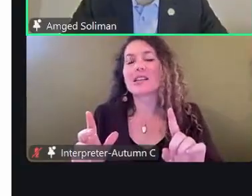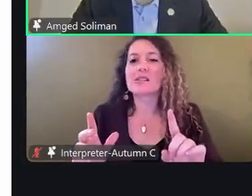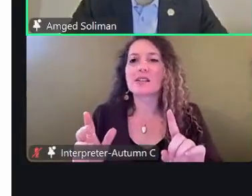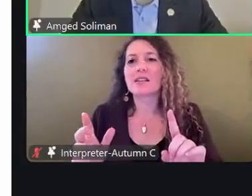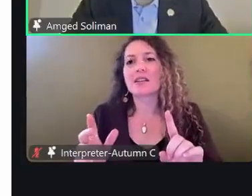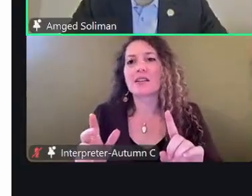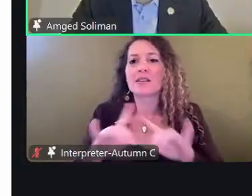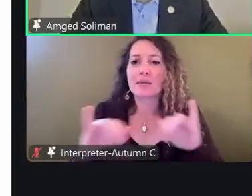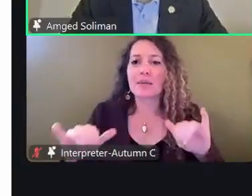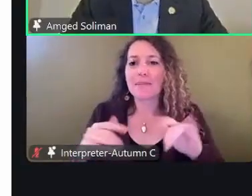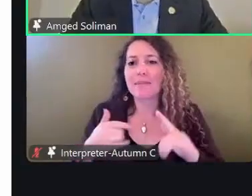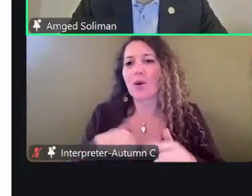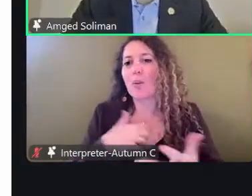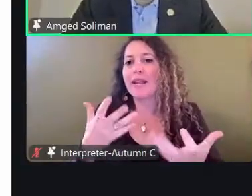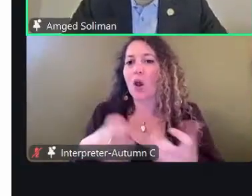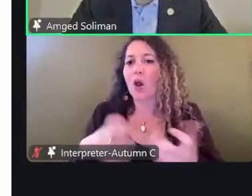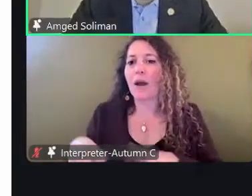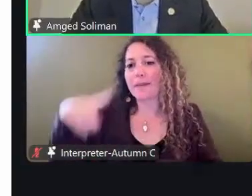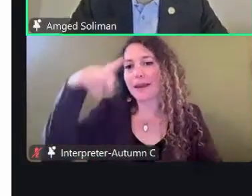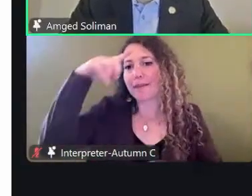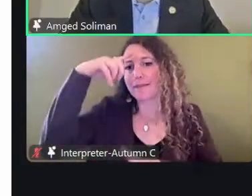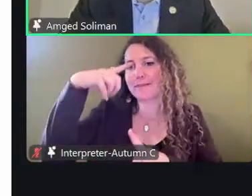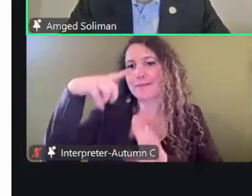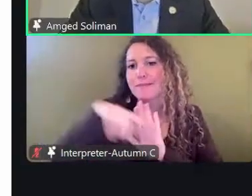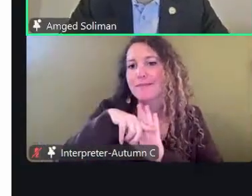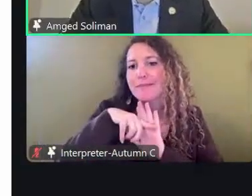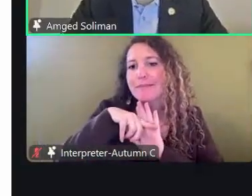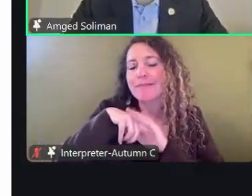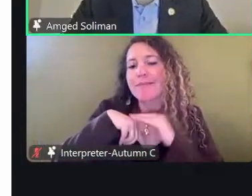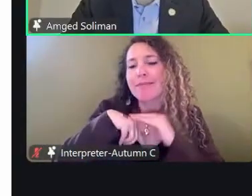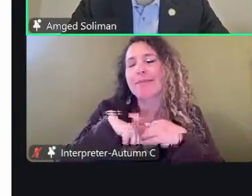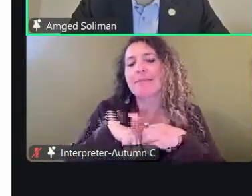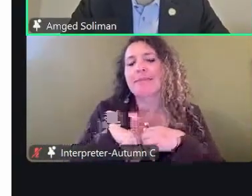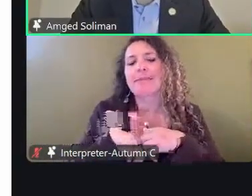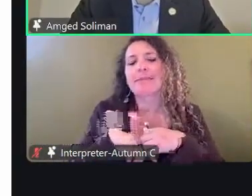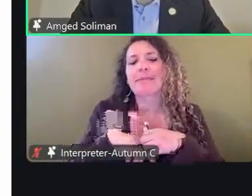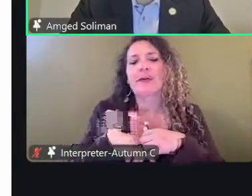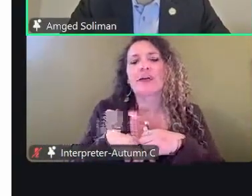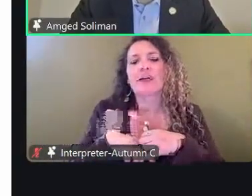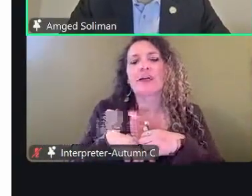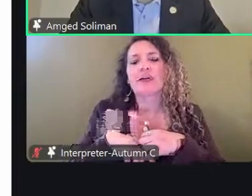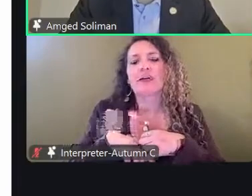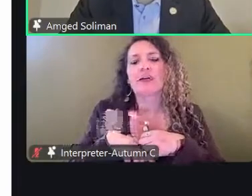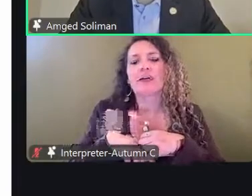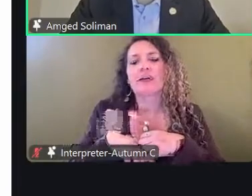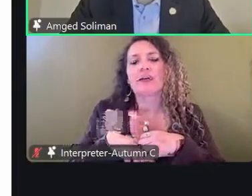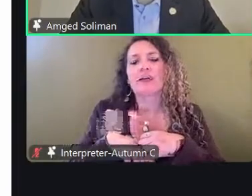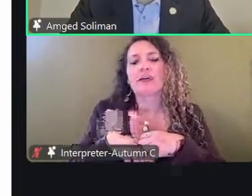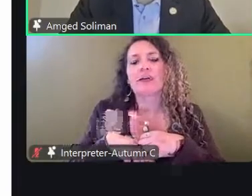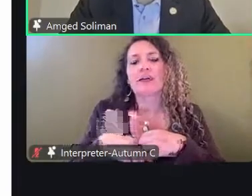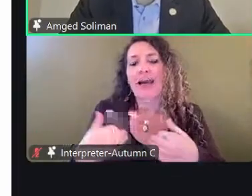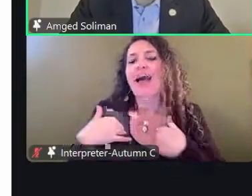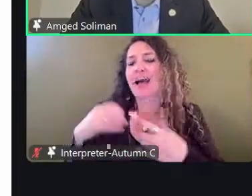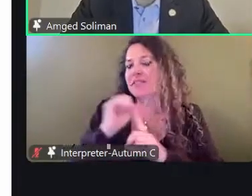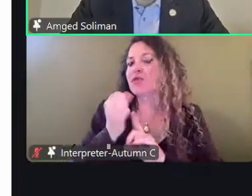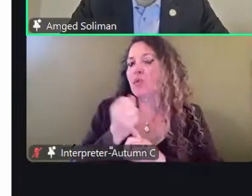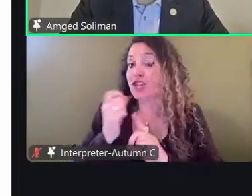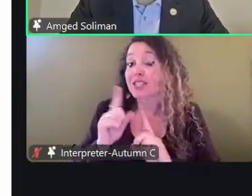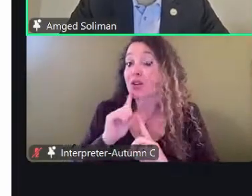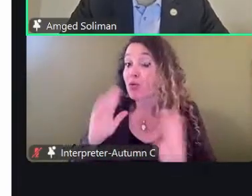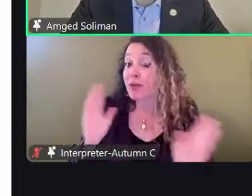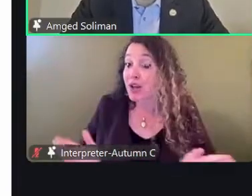um pessimistic. Uh there have been situations that are encouraging. As I mentioned before,